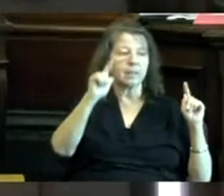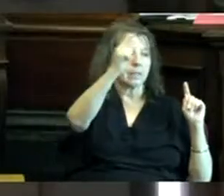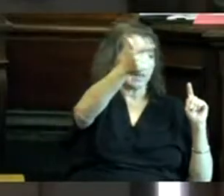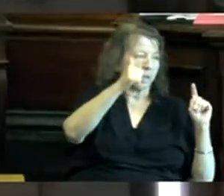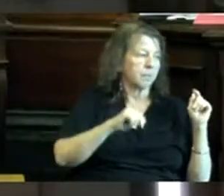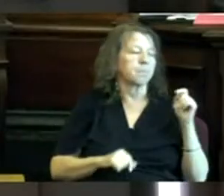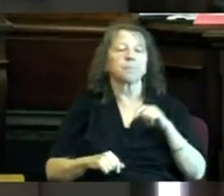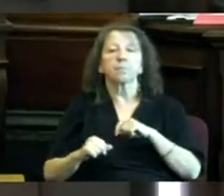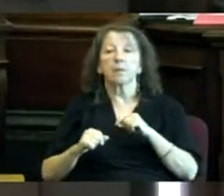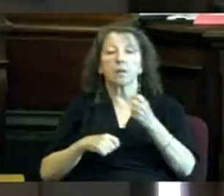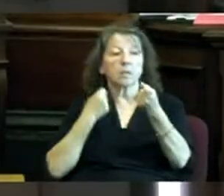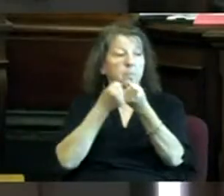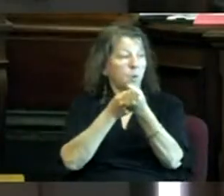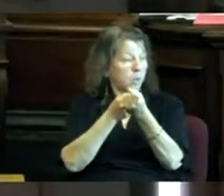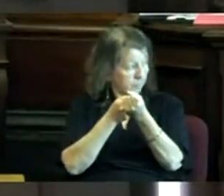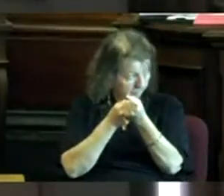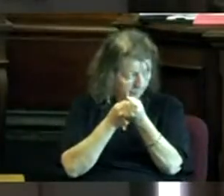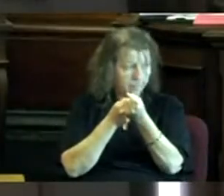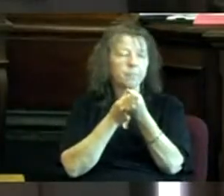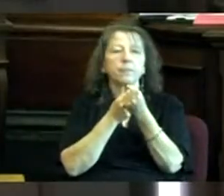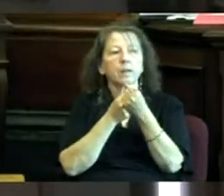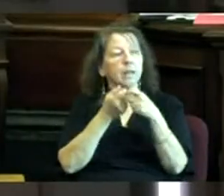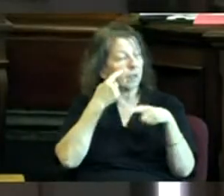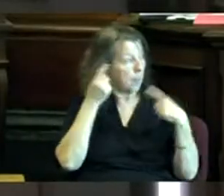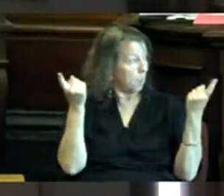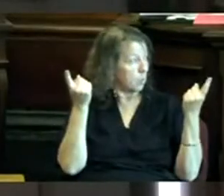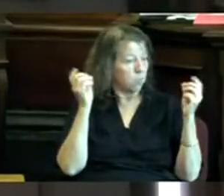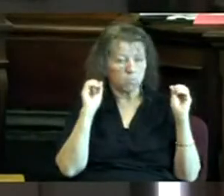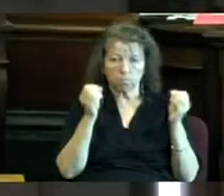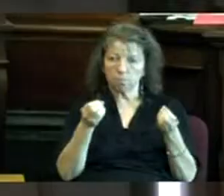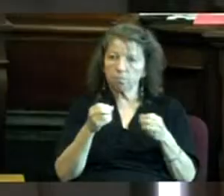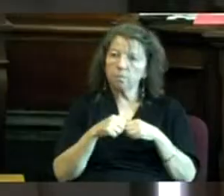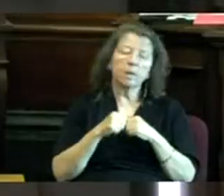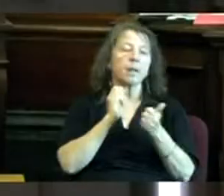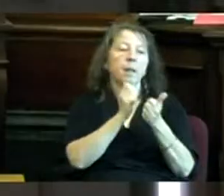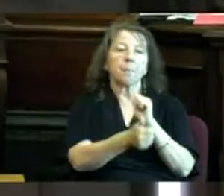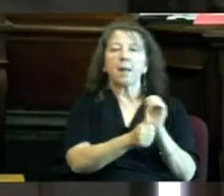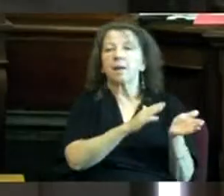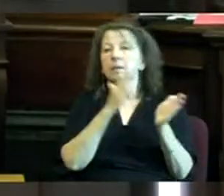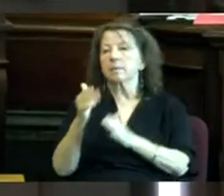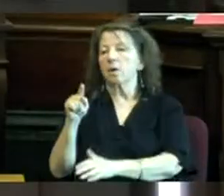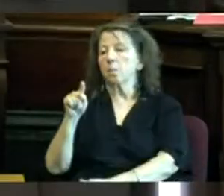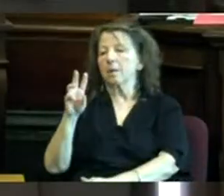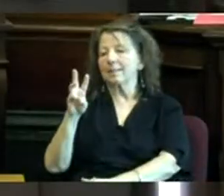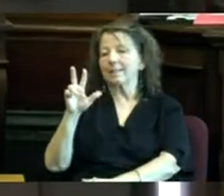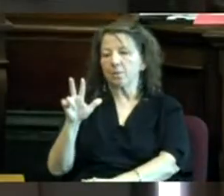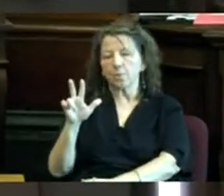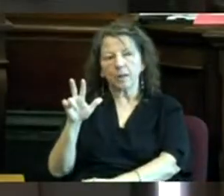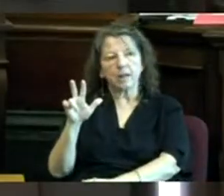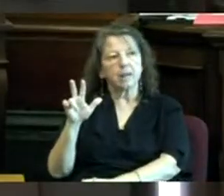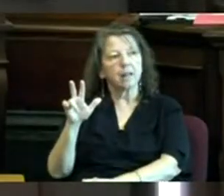motion and a second on 162. Move it moved. Second. Seconded. All